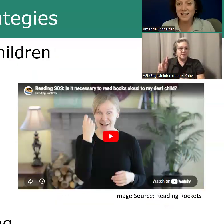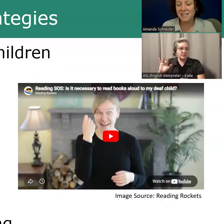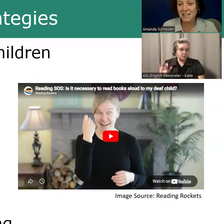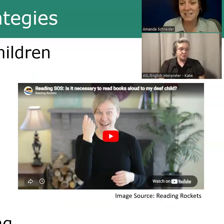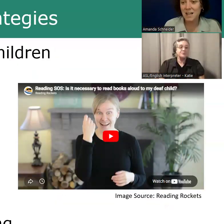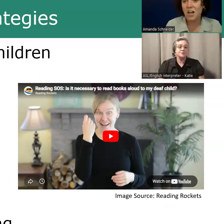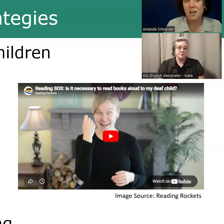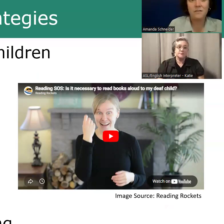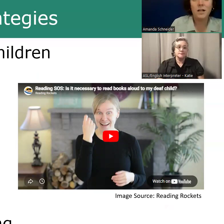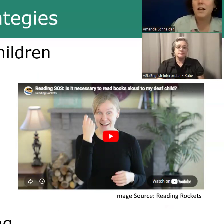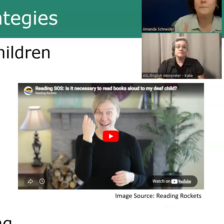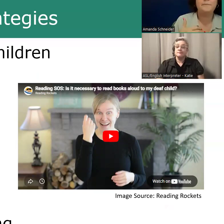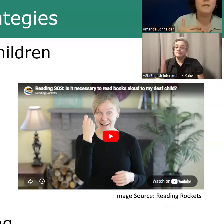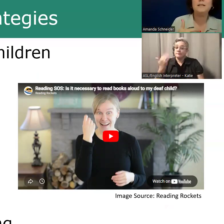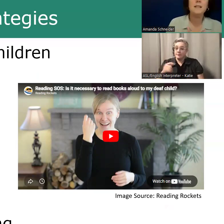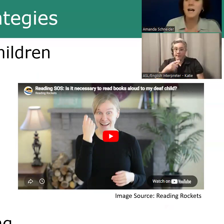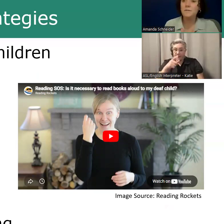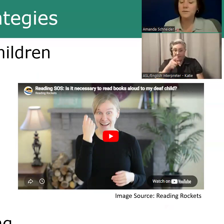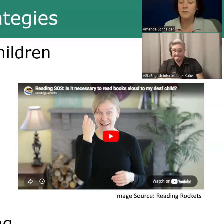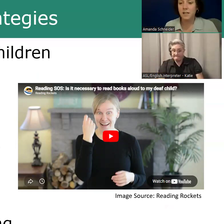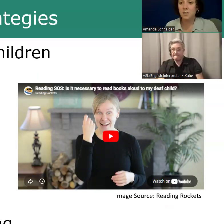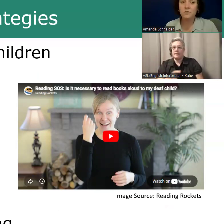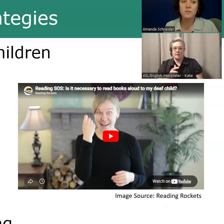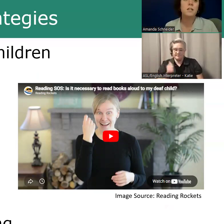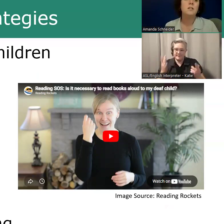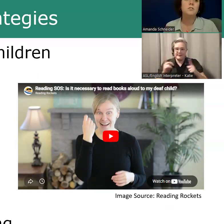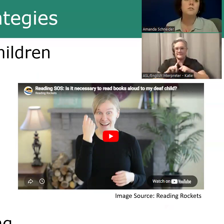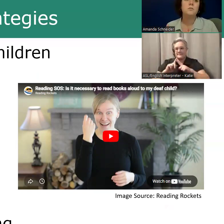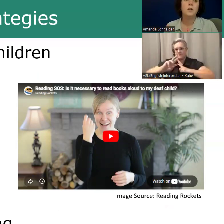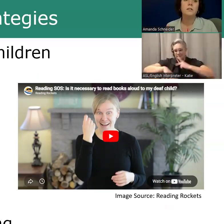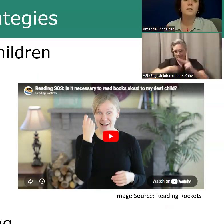Here is a list of a lot of different videos to